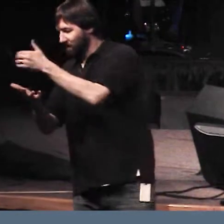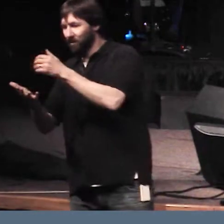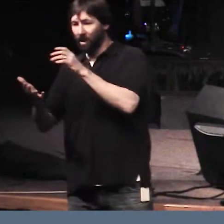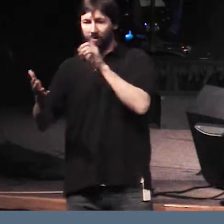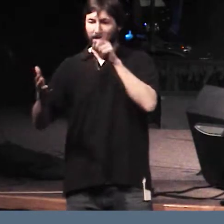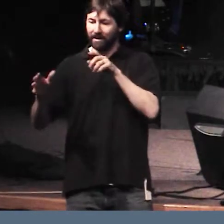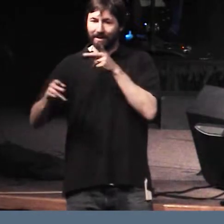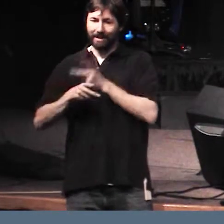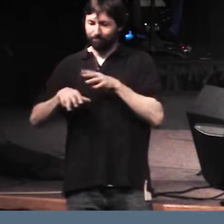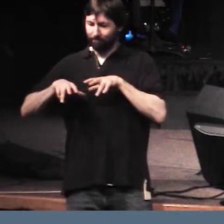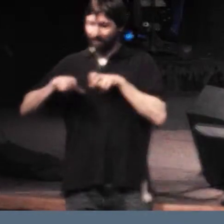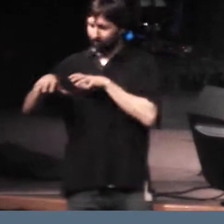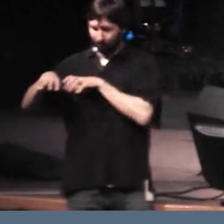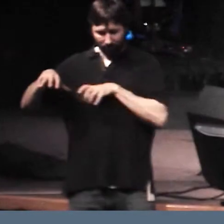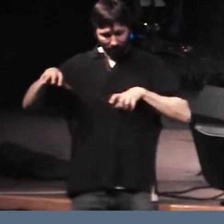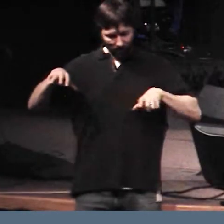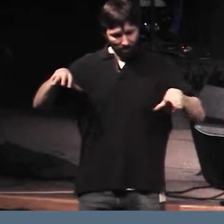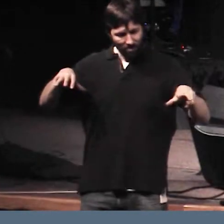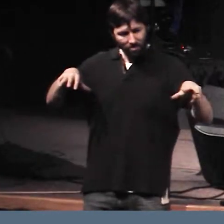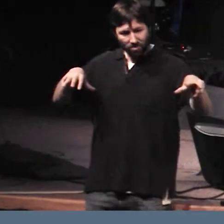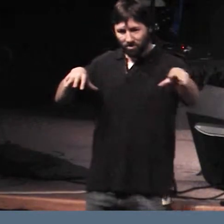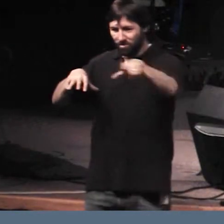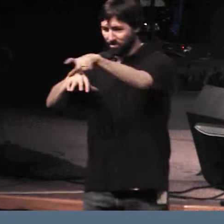harvest from the corners of the field and more than that